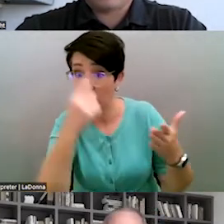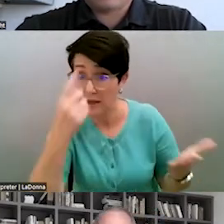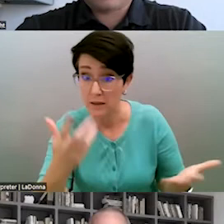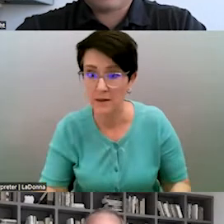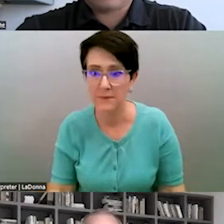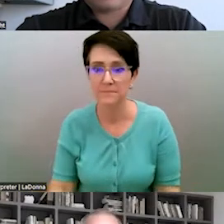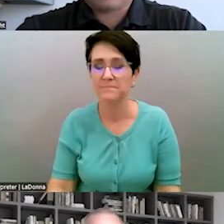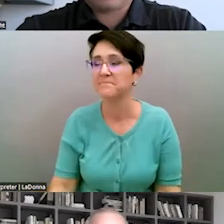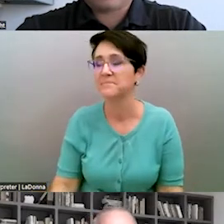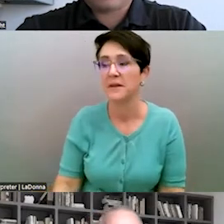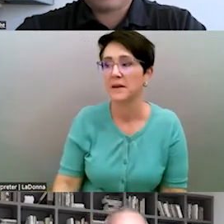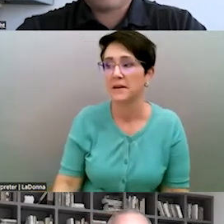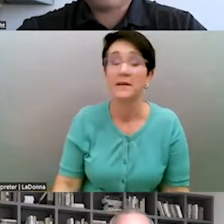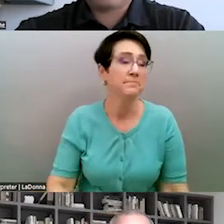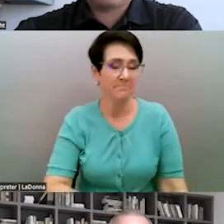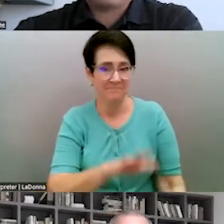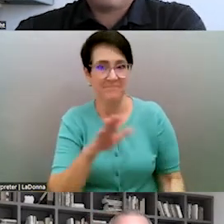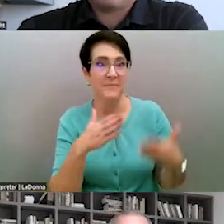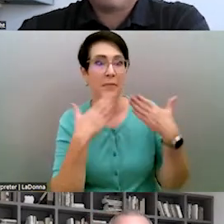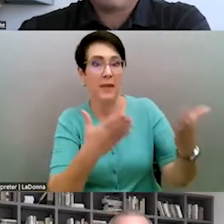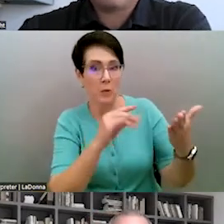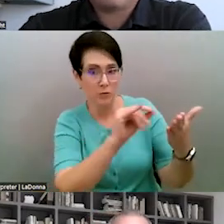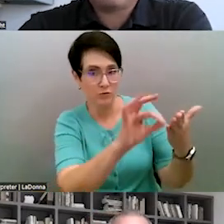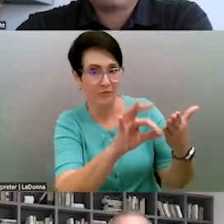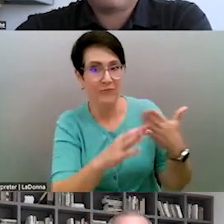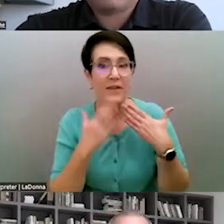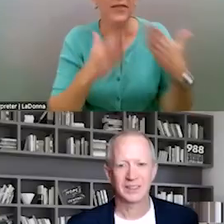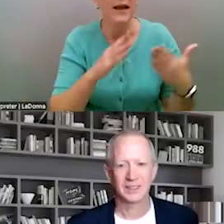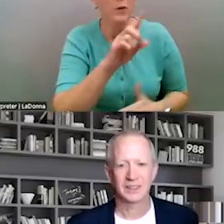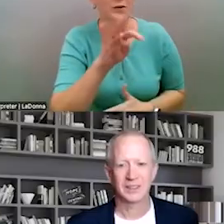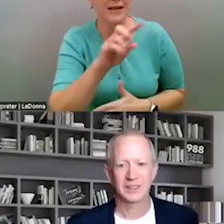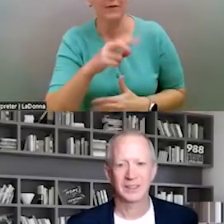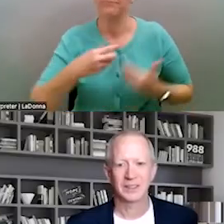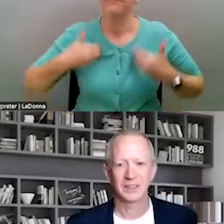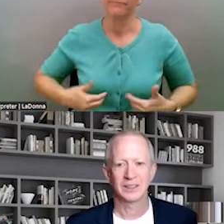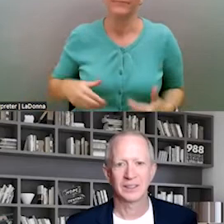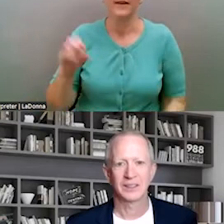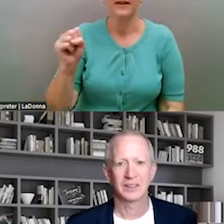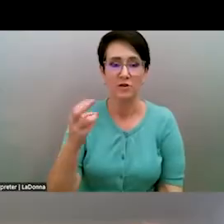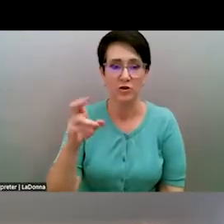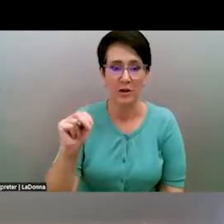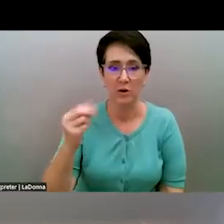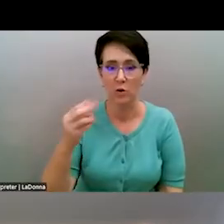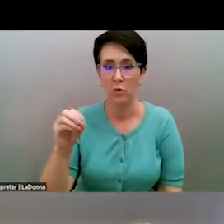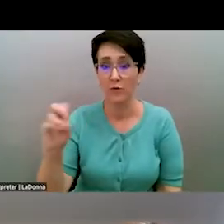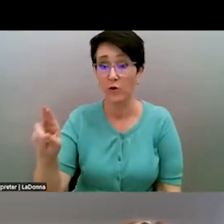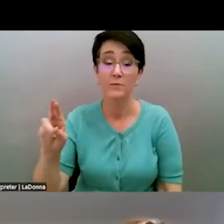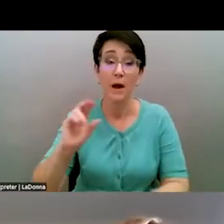DAVID, AND JEFF. THAT WAS FANTASTIC. I AM SHARON HOOVER IN MARYLAND, PROFESSOR AT, UNIVERSITY OF